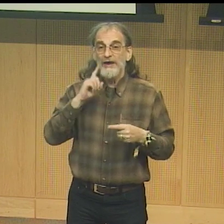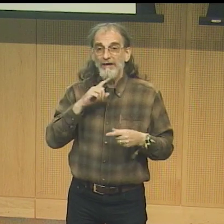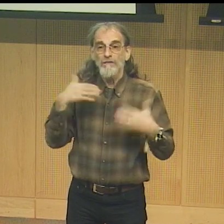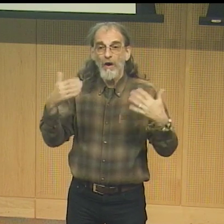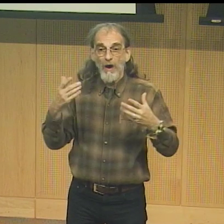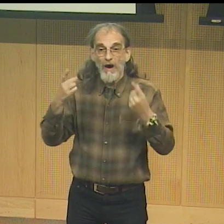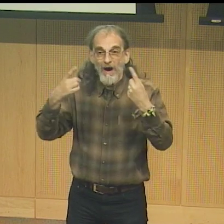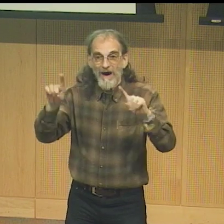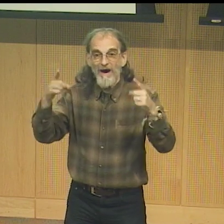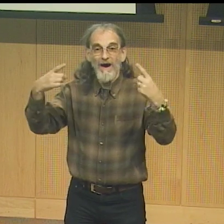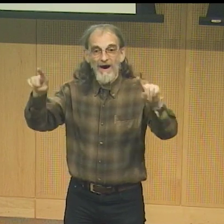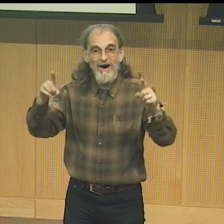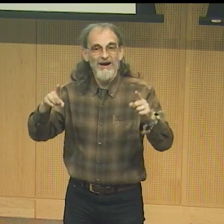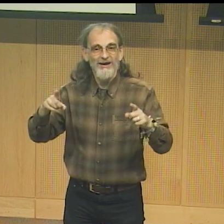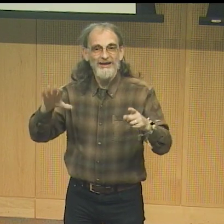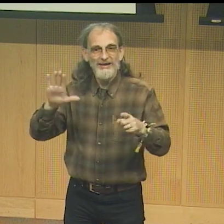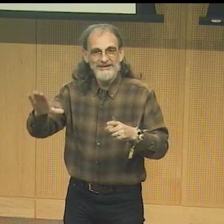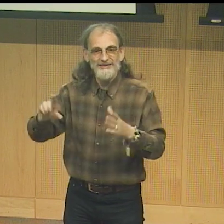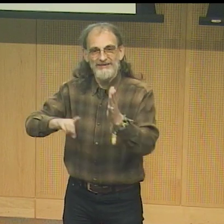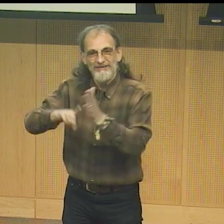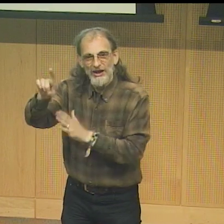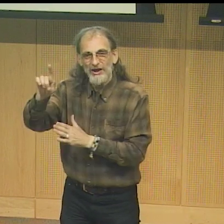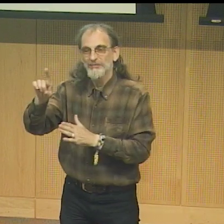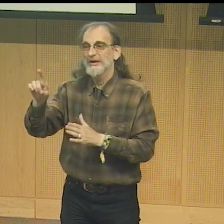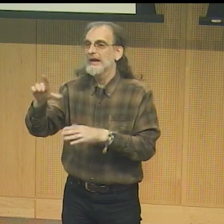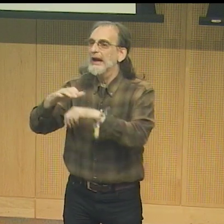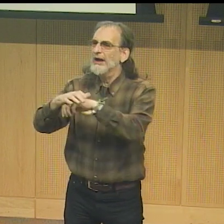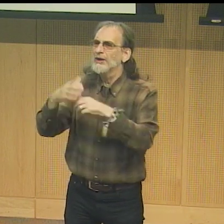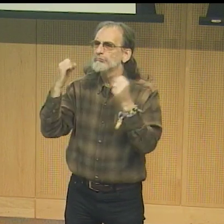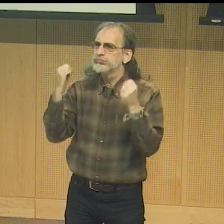You see a lot of young Deaf professionals getting very successful.